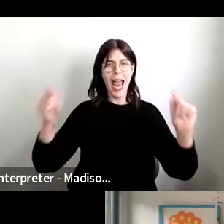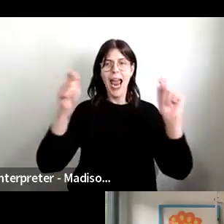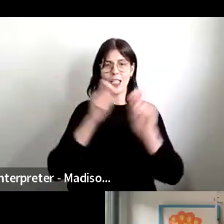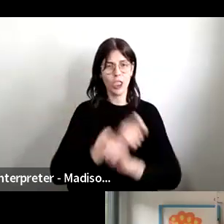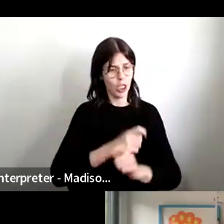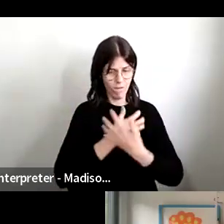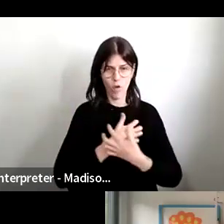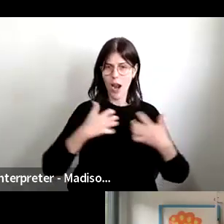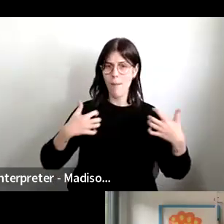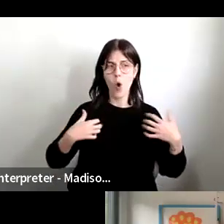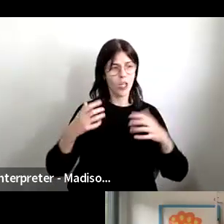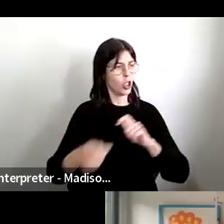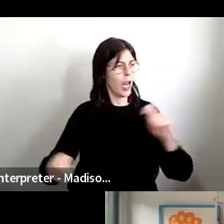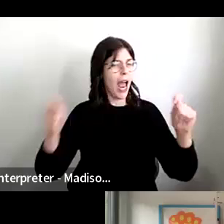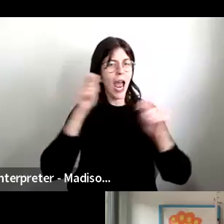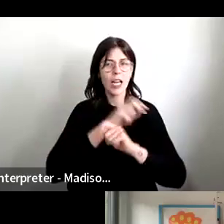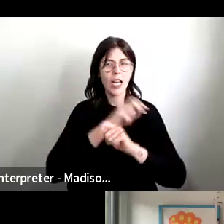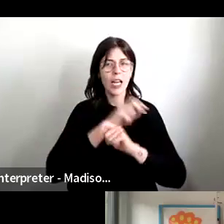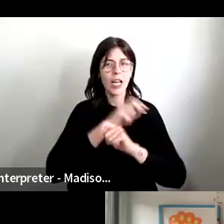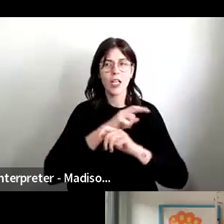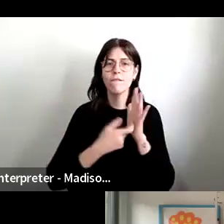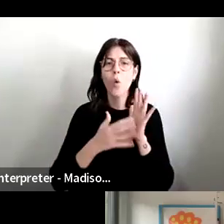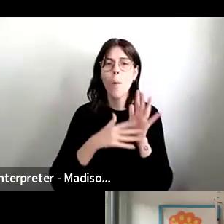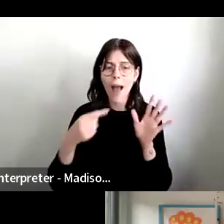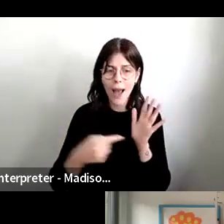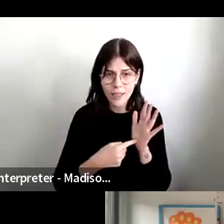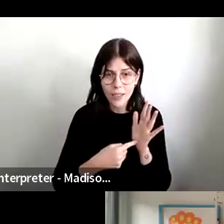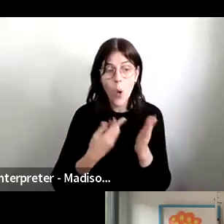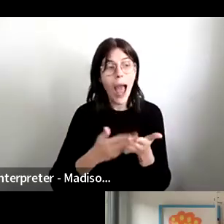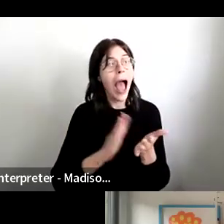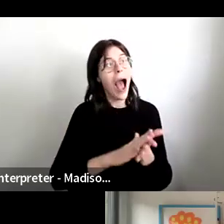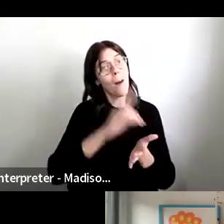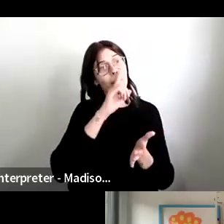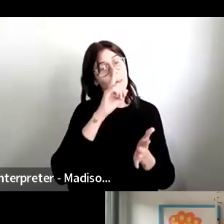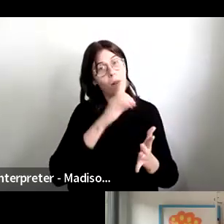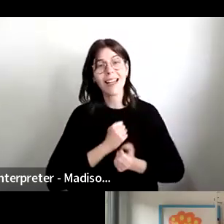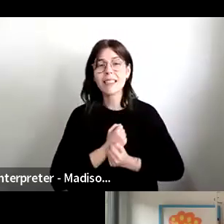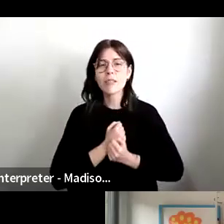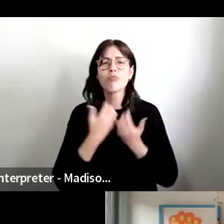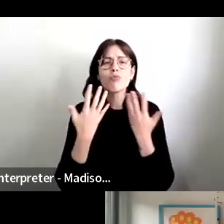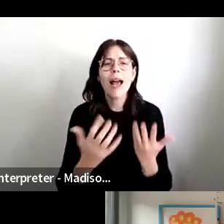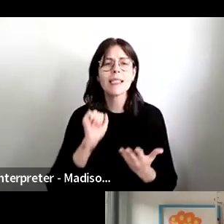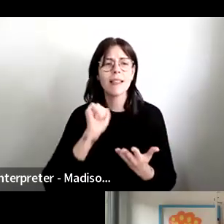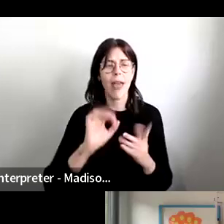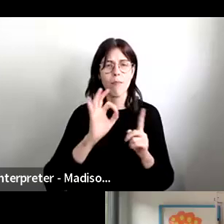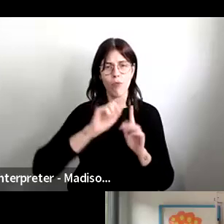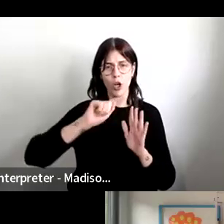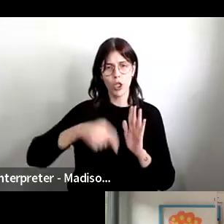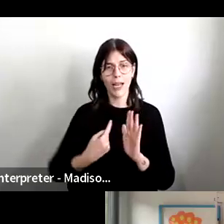format. And so the way that people express their projects, the way that they use formatting - like